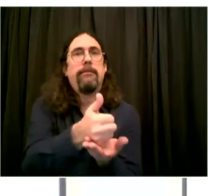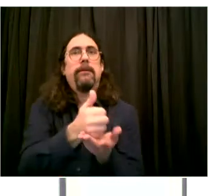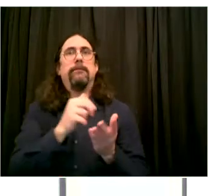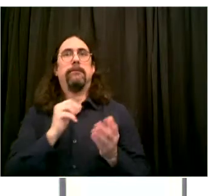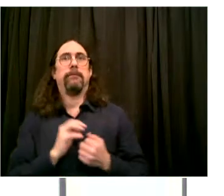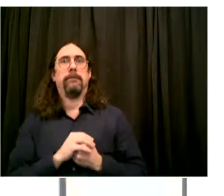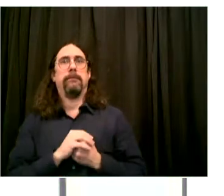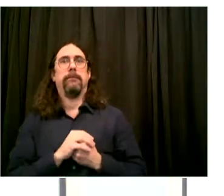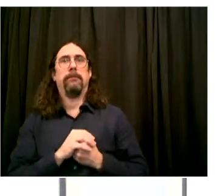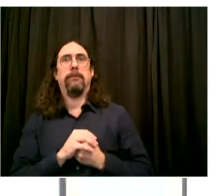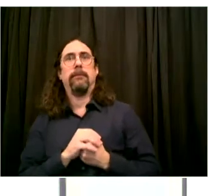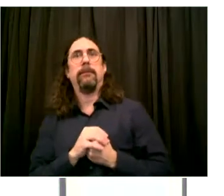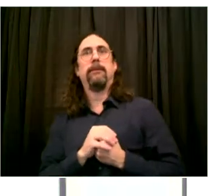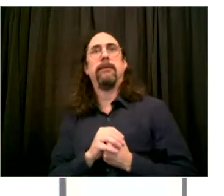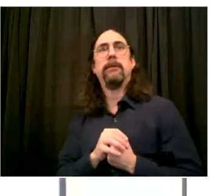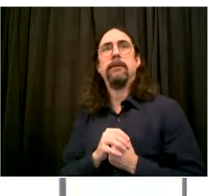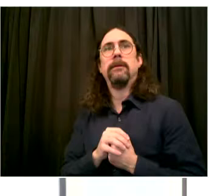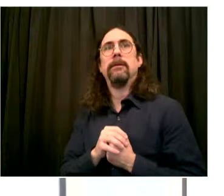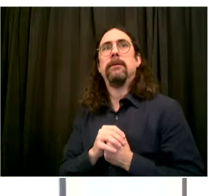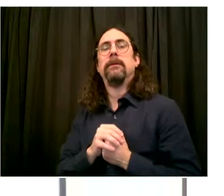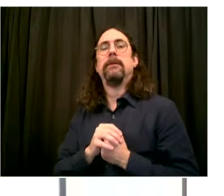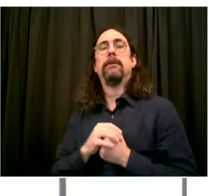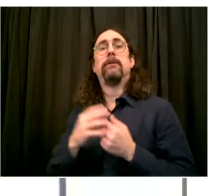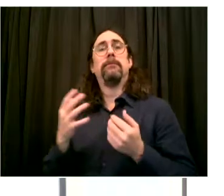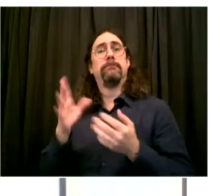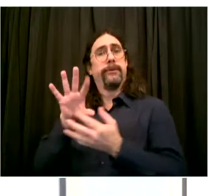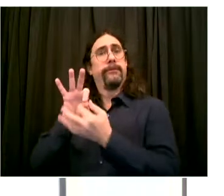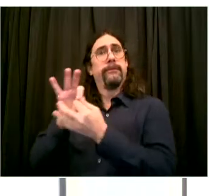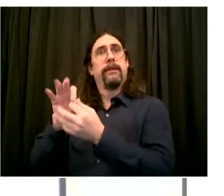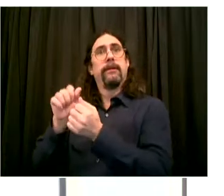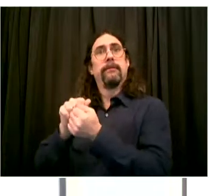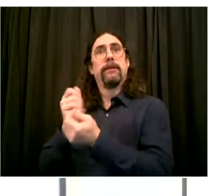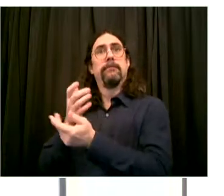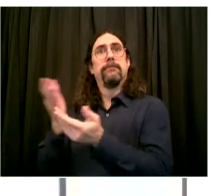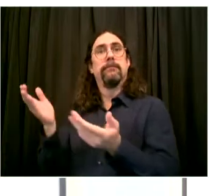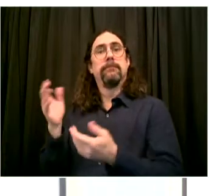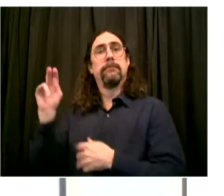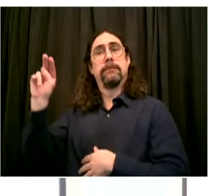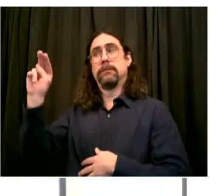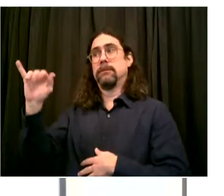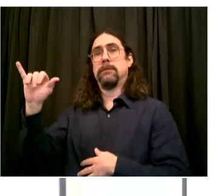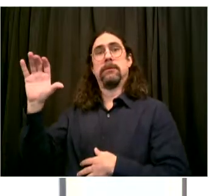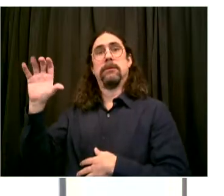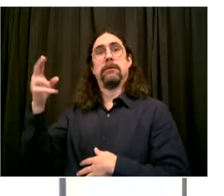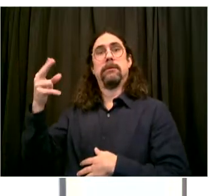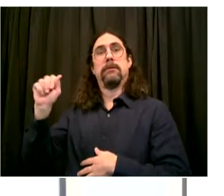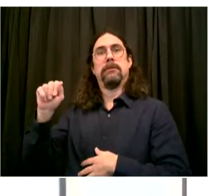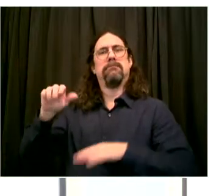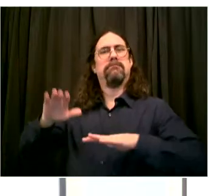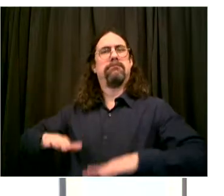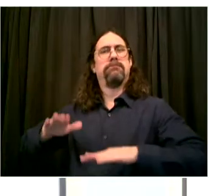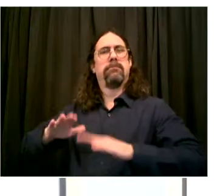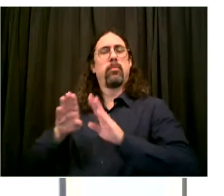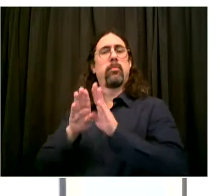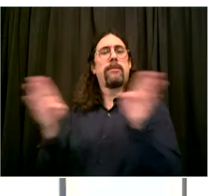BROADLY TO SET P UMORE MOBILE OPTIONS FOR VACCINATIONON. WE DO HAVE TO BE UPFRONT ABOUT THE FACT THAT